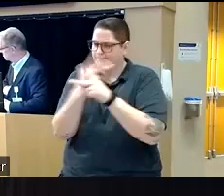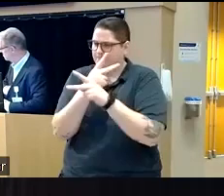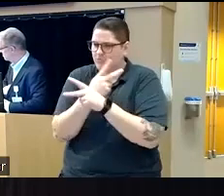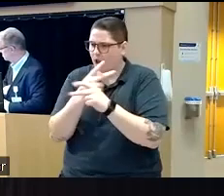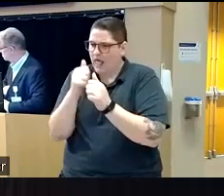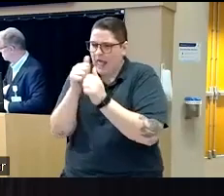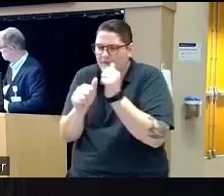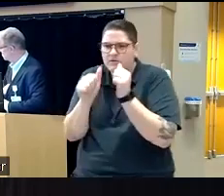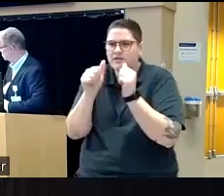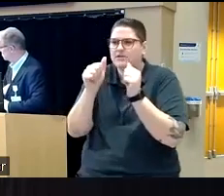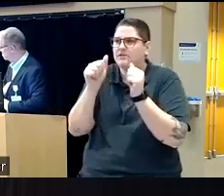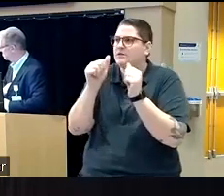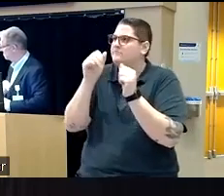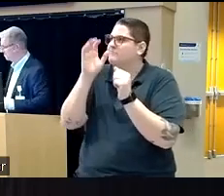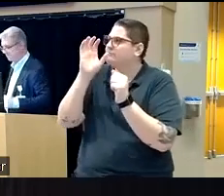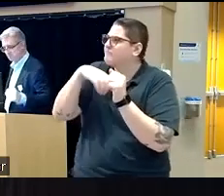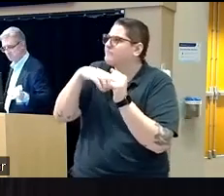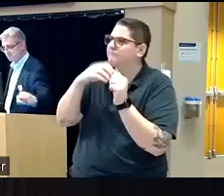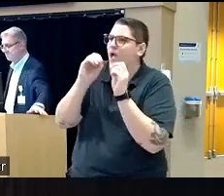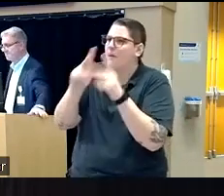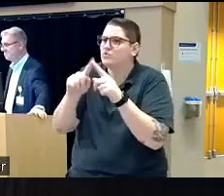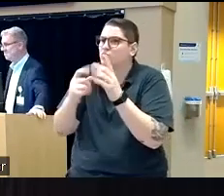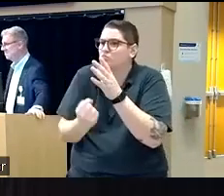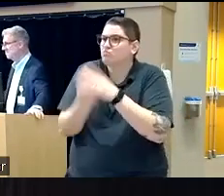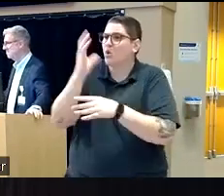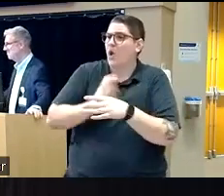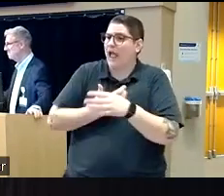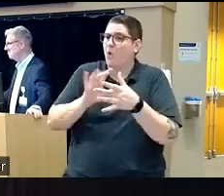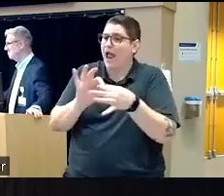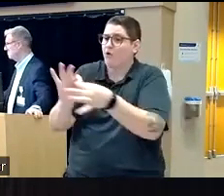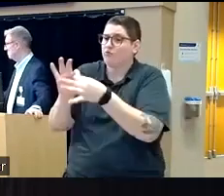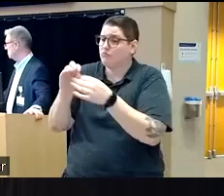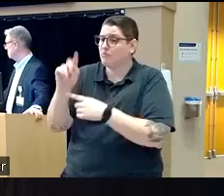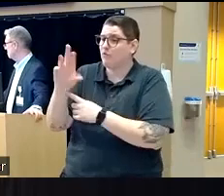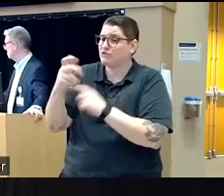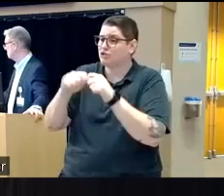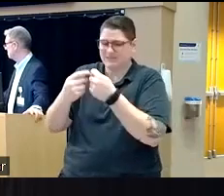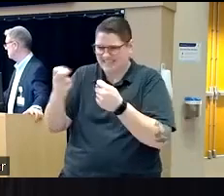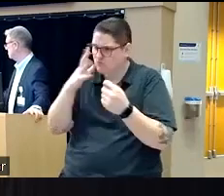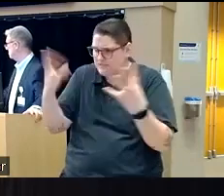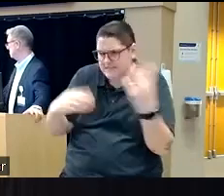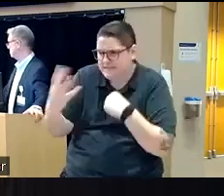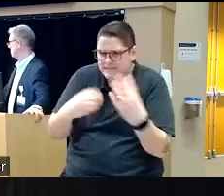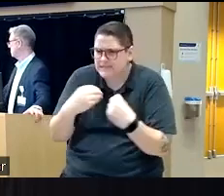creative opportunity to grow our Outreach team and bring resources into strong recovery for